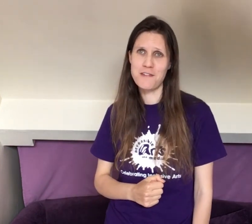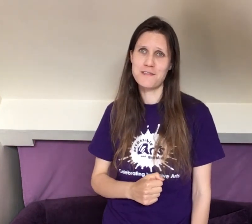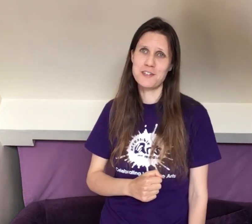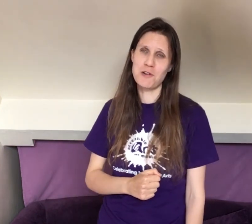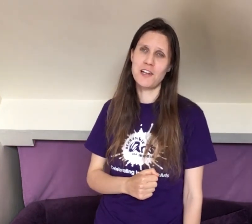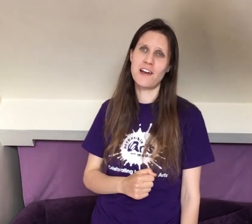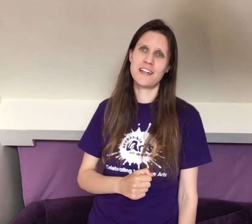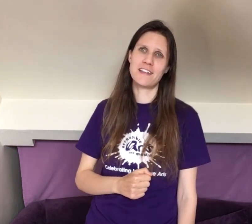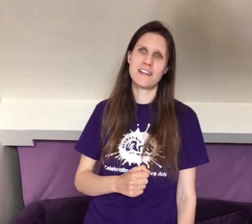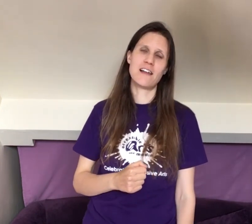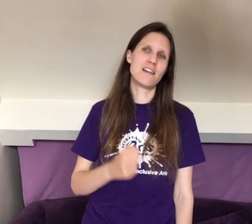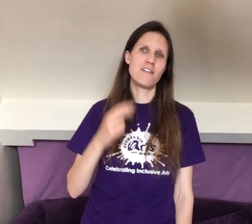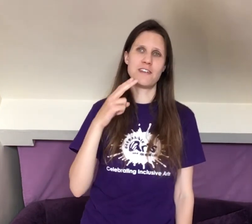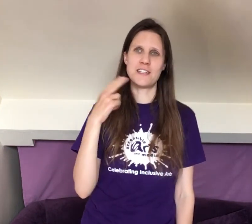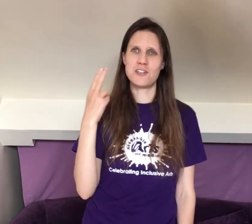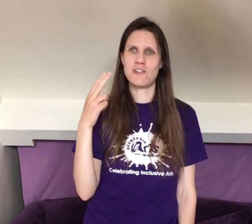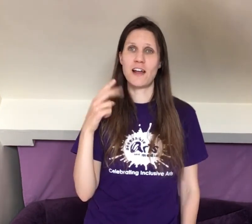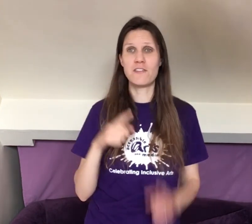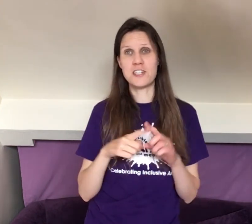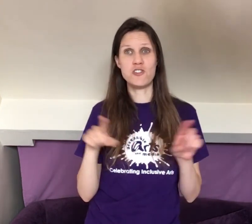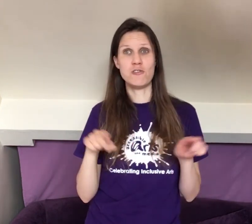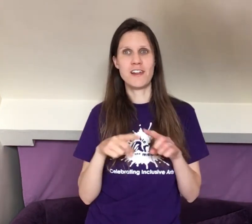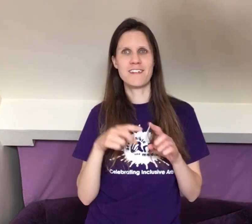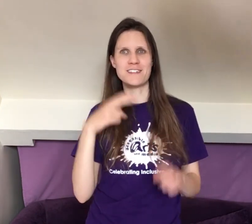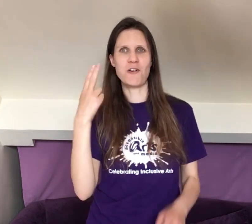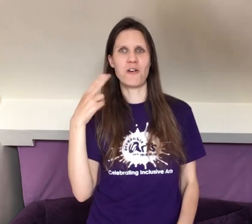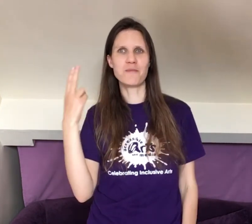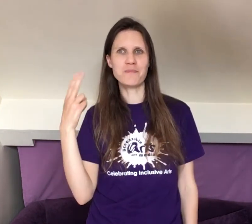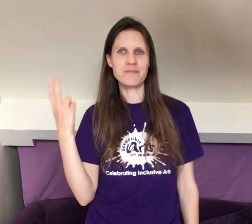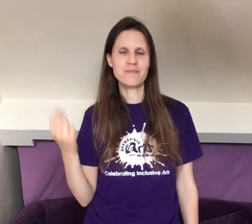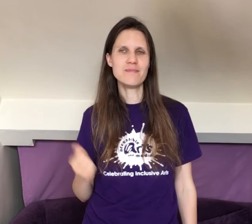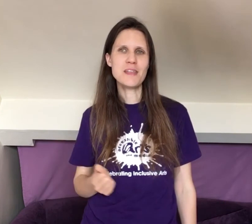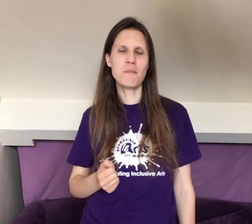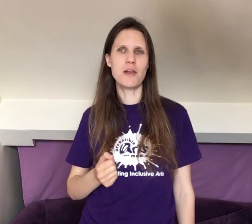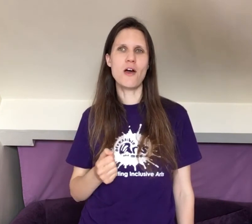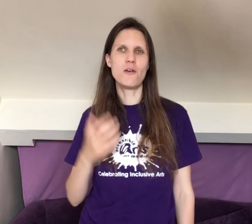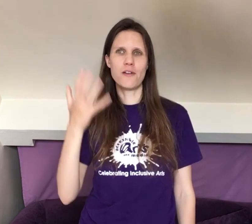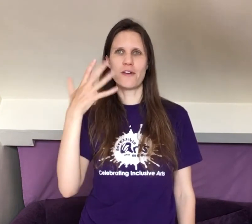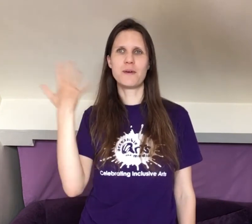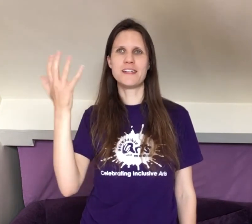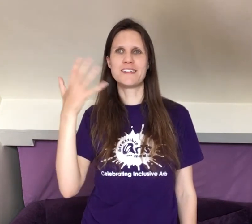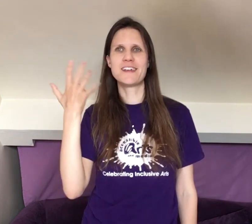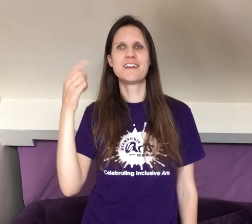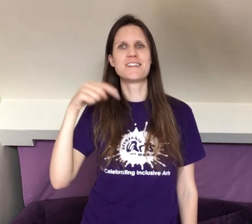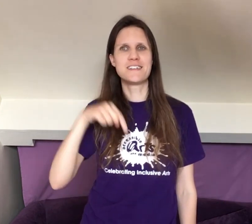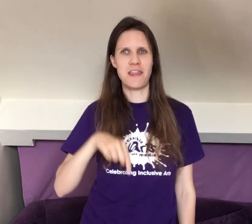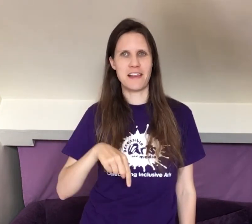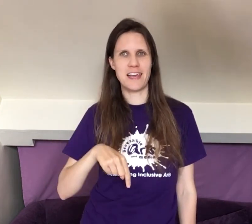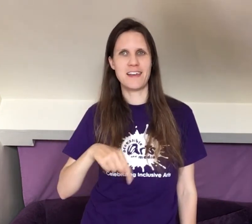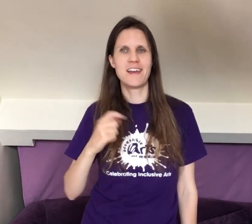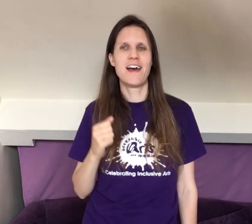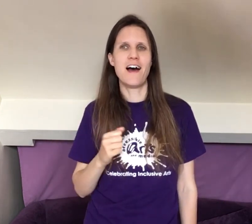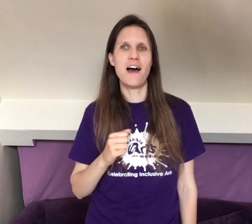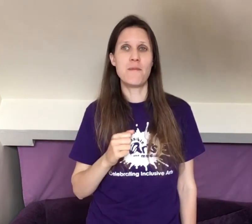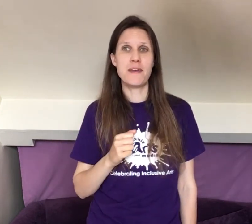I hope you’ve enjoyed learning that lovely tune, that lovely tune, song, Blow the wind Southerly.